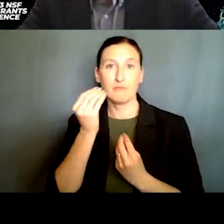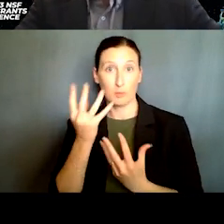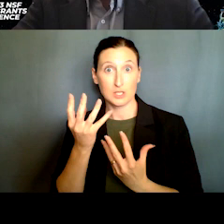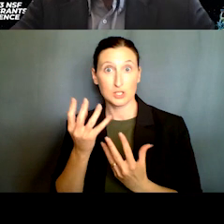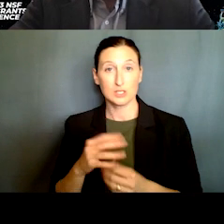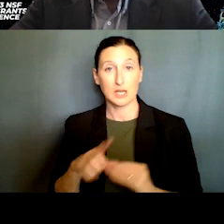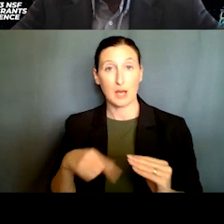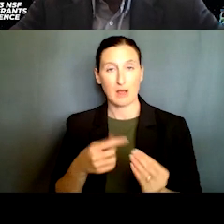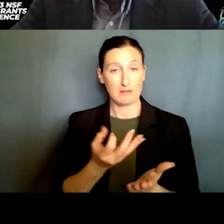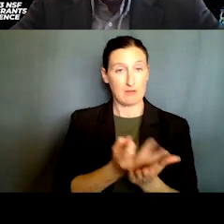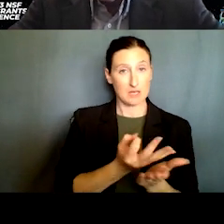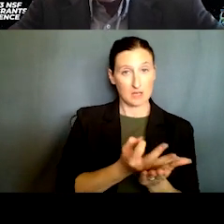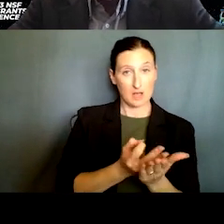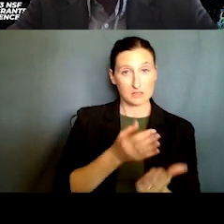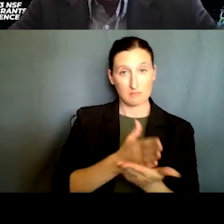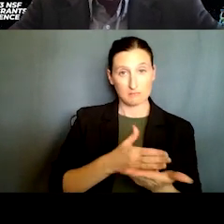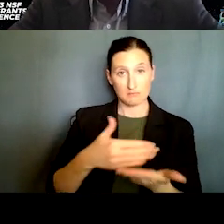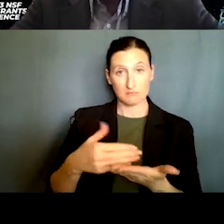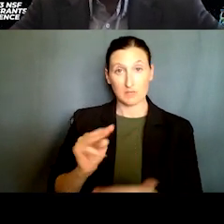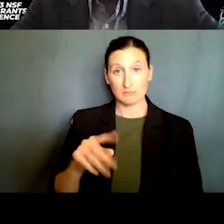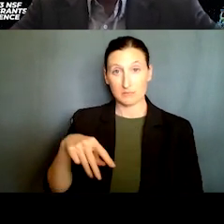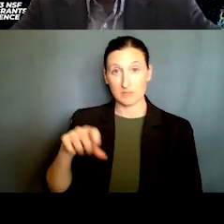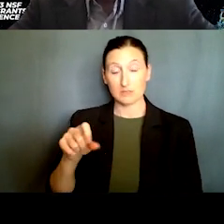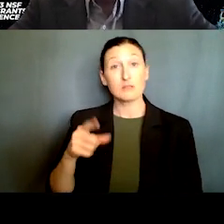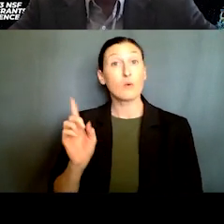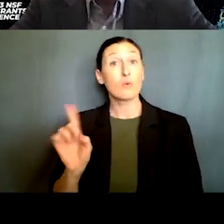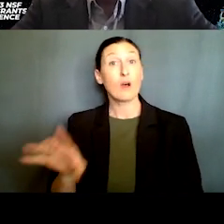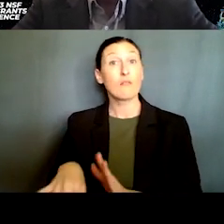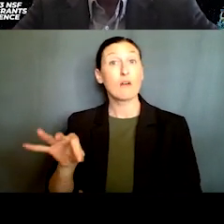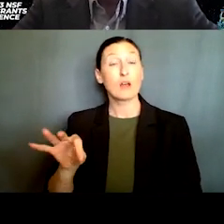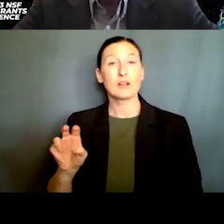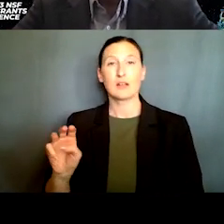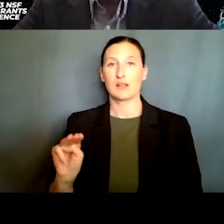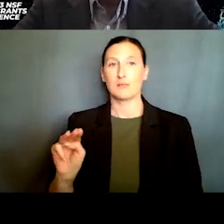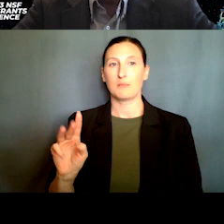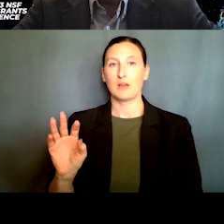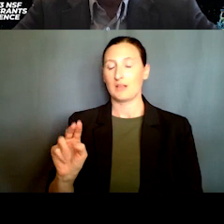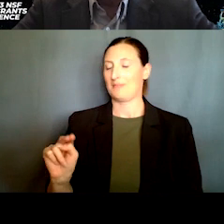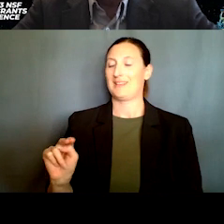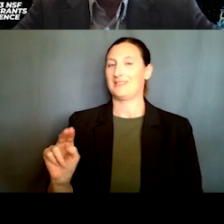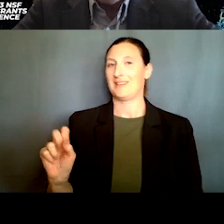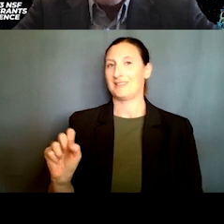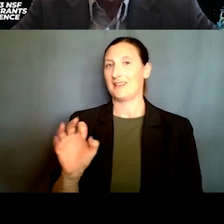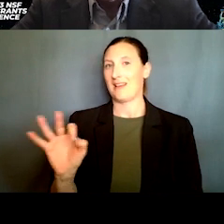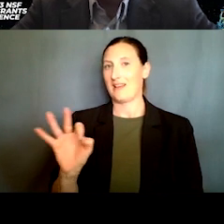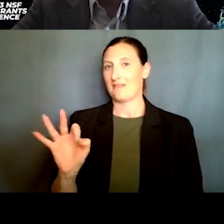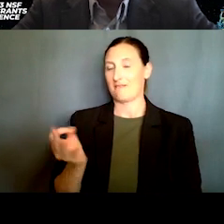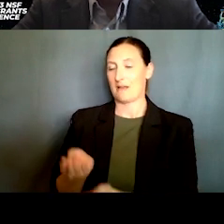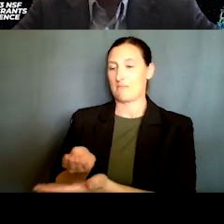about the financial aspects of MPS, you can get that from the NSF budget request to Congress